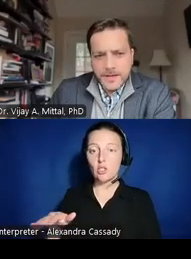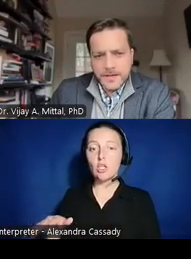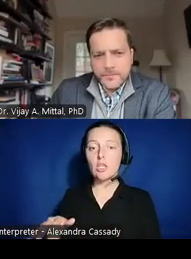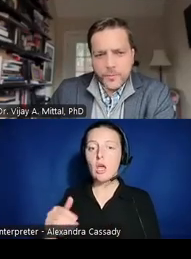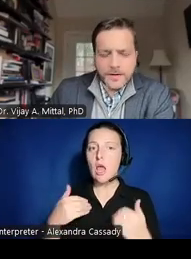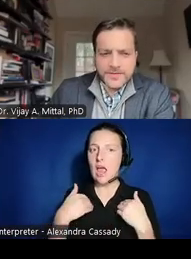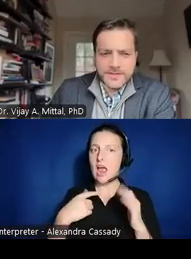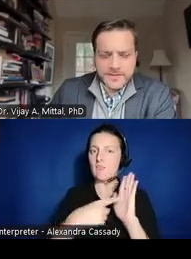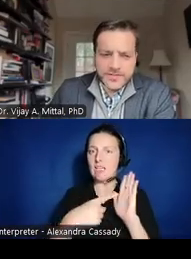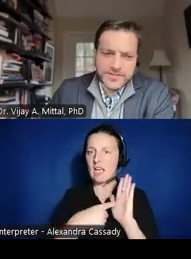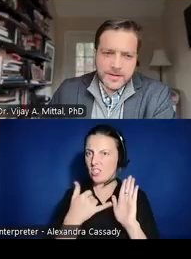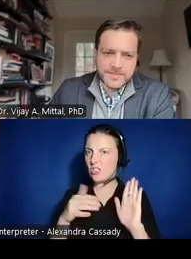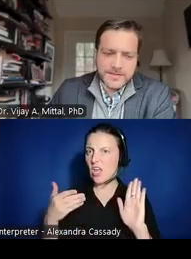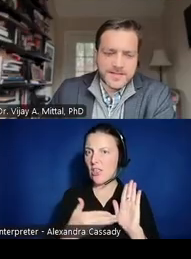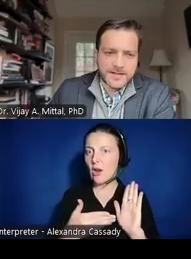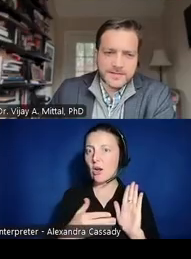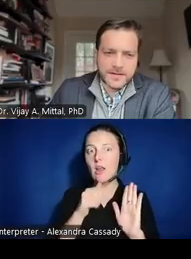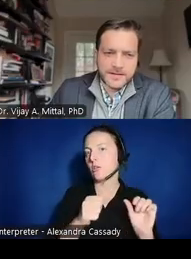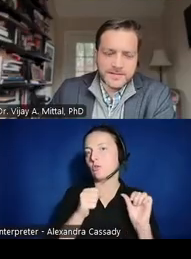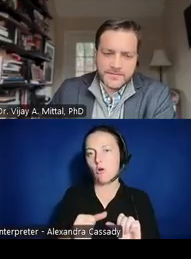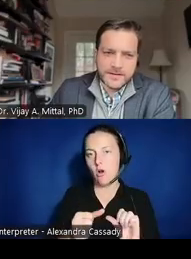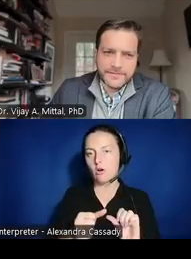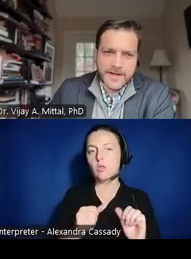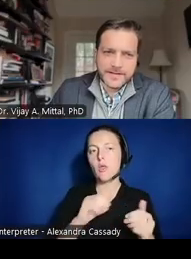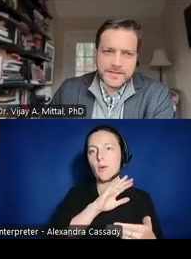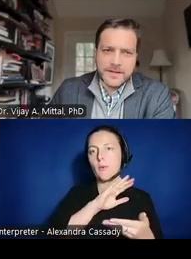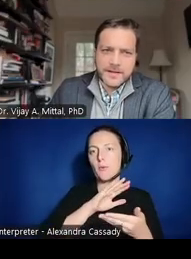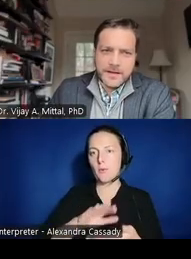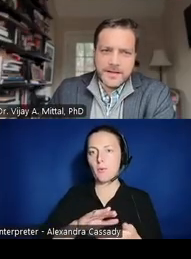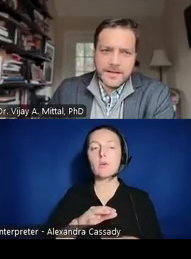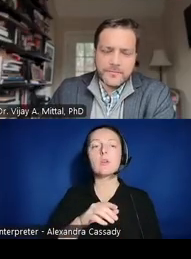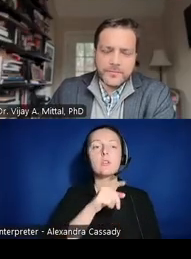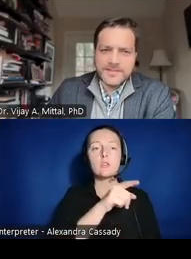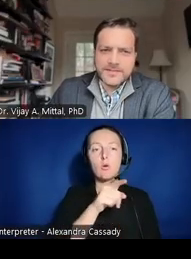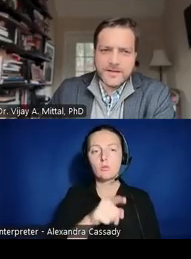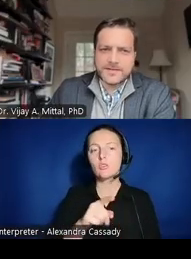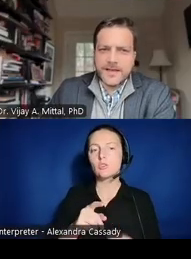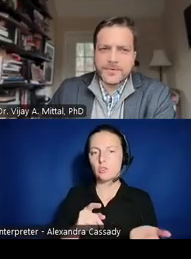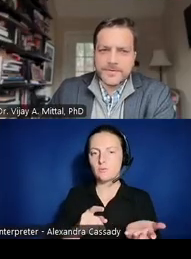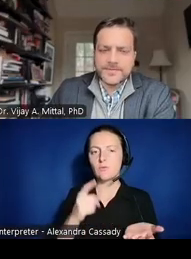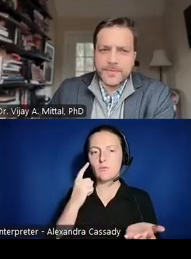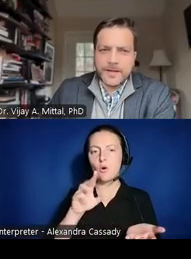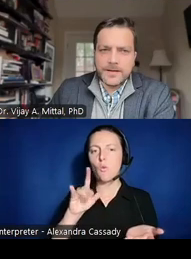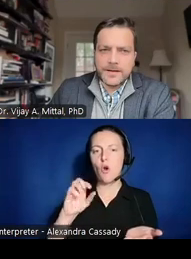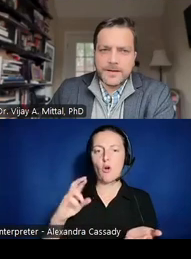In Walker's study she stopped to detect uh significant effects. We still saw examples but